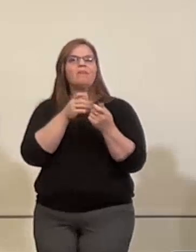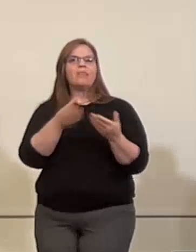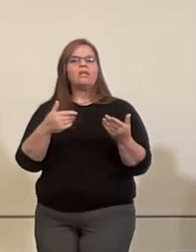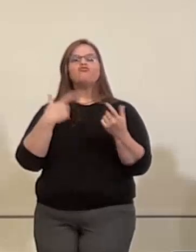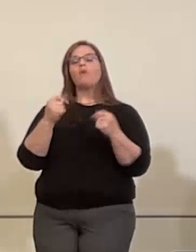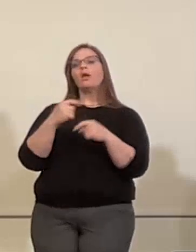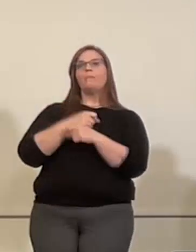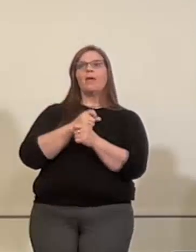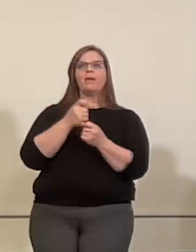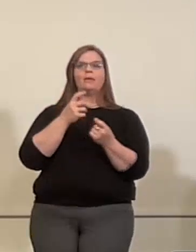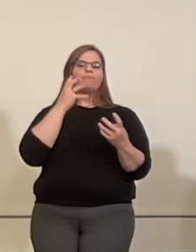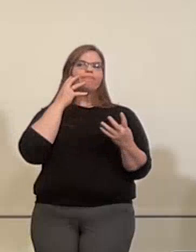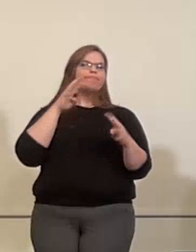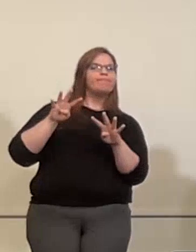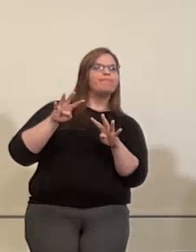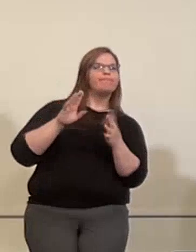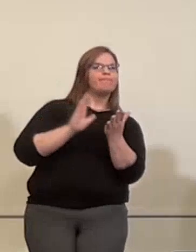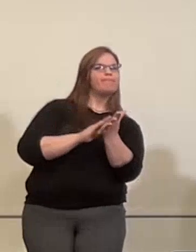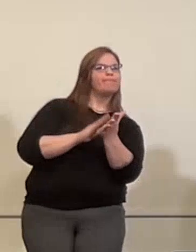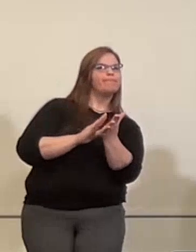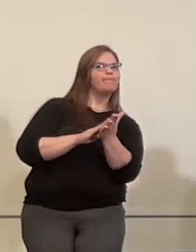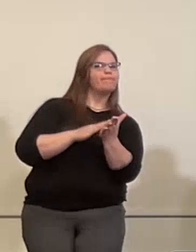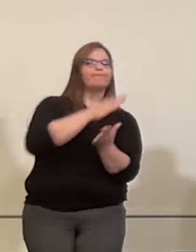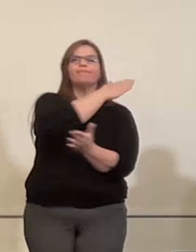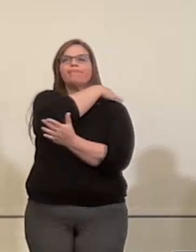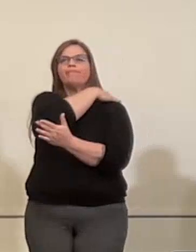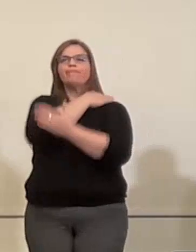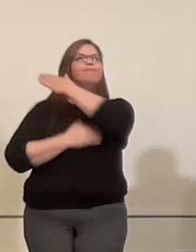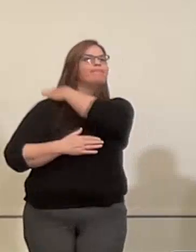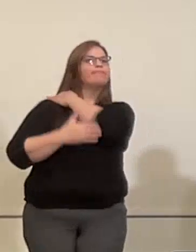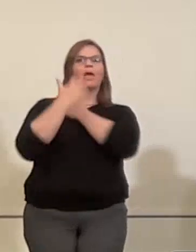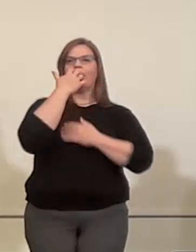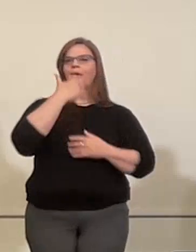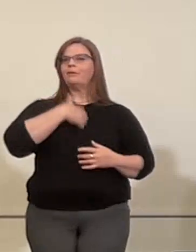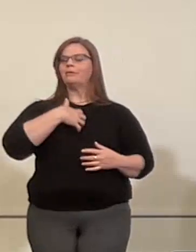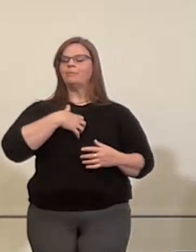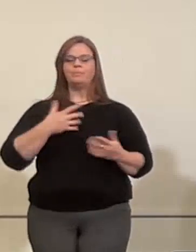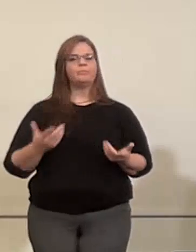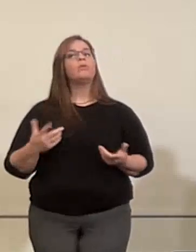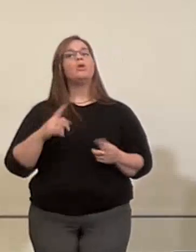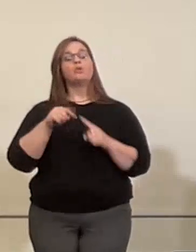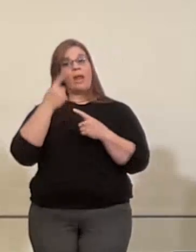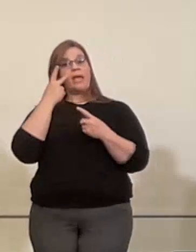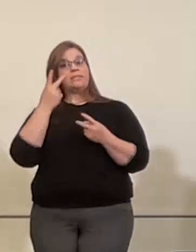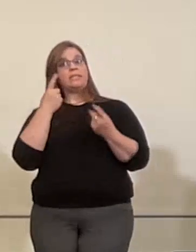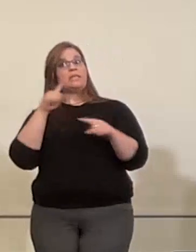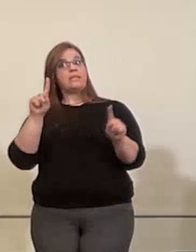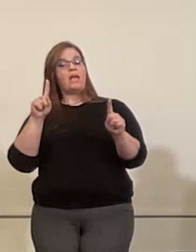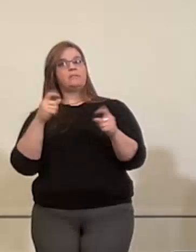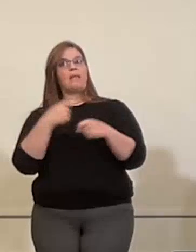So the more that I can take when I see success and celebrate it and make it public, I think every, you know, other people be